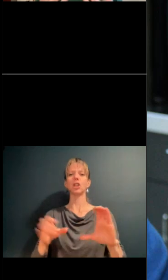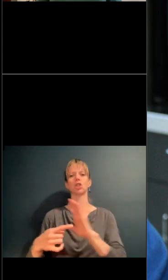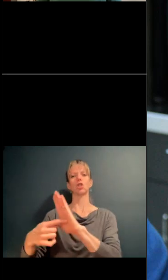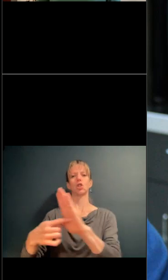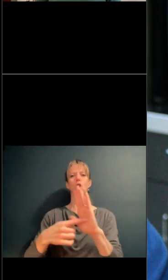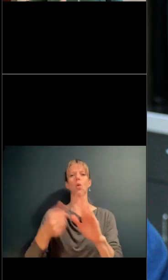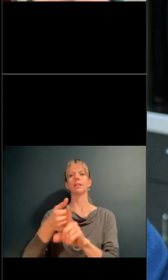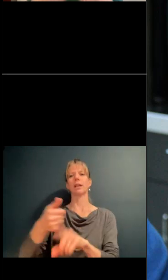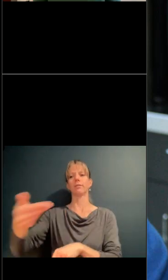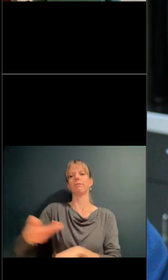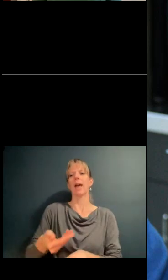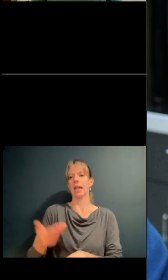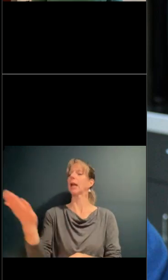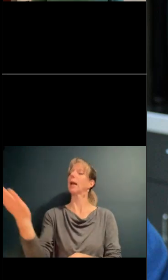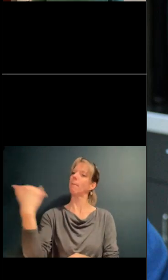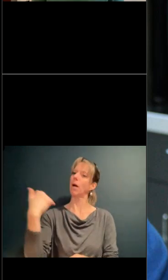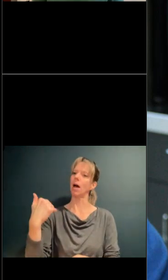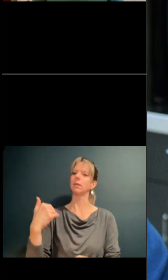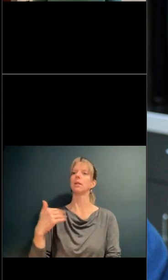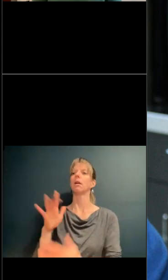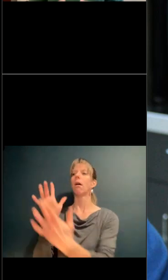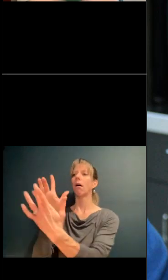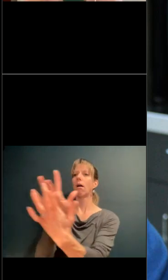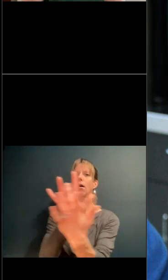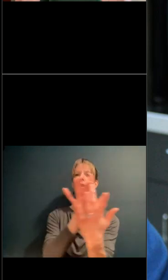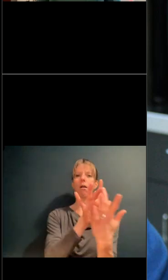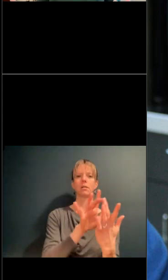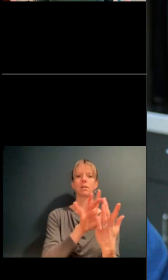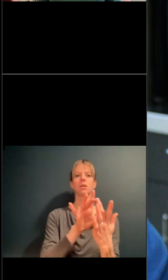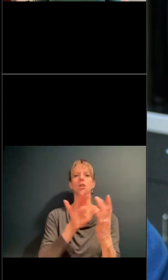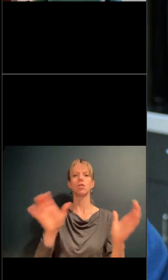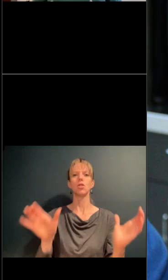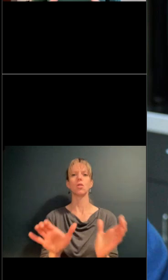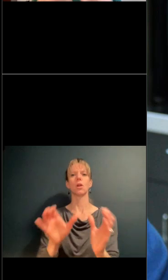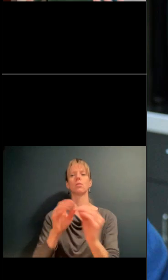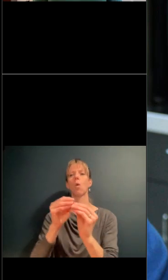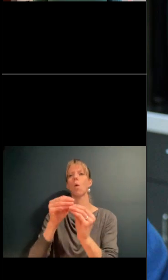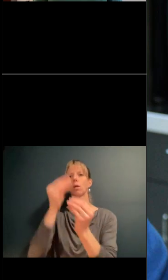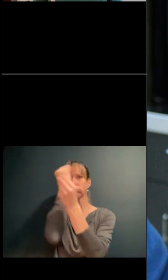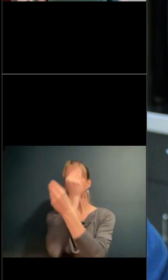and comfortable reaching out to their communities? Promote their awareness so they begin to see that